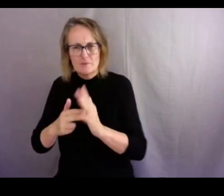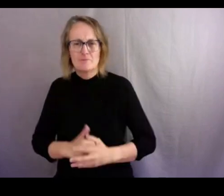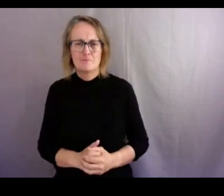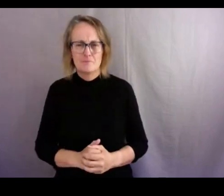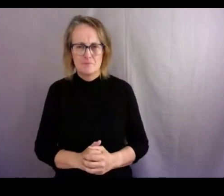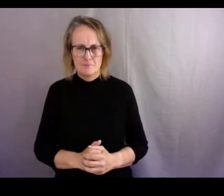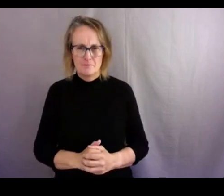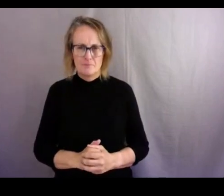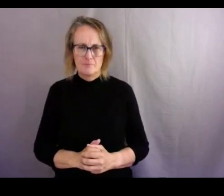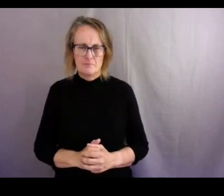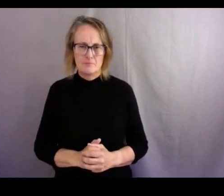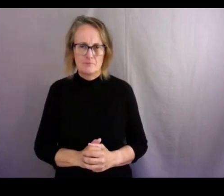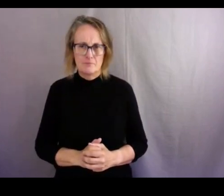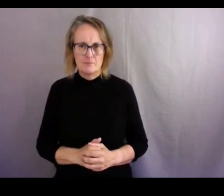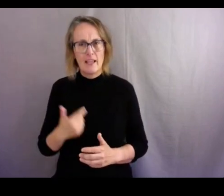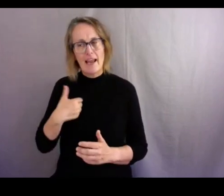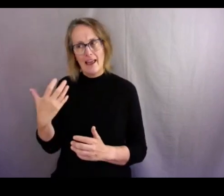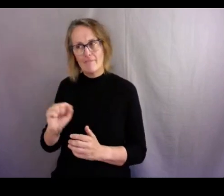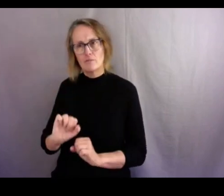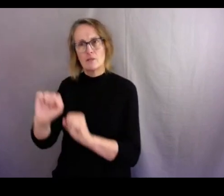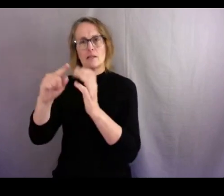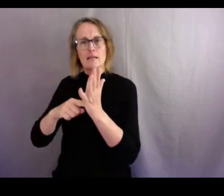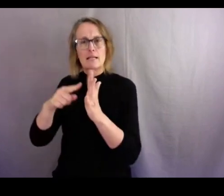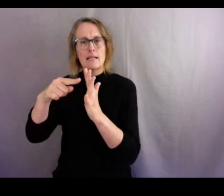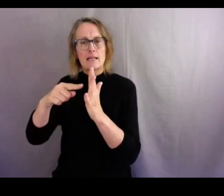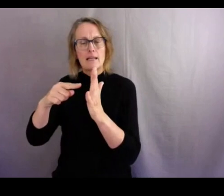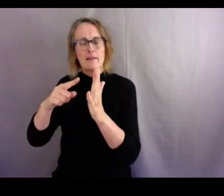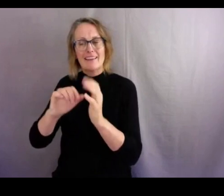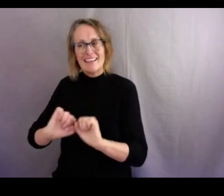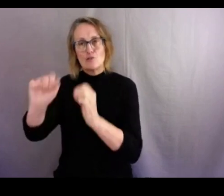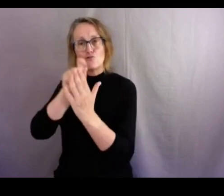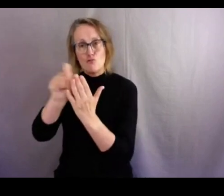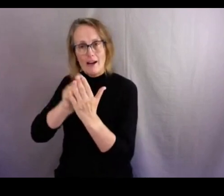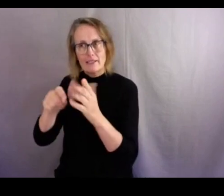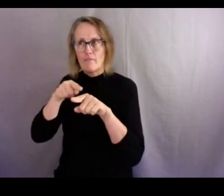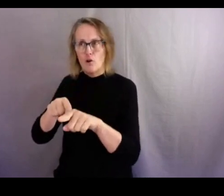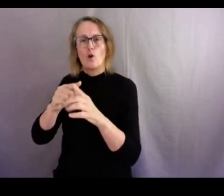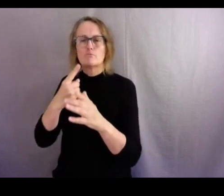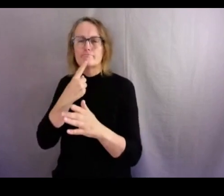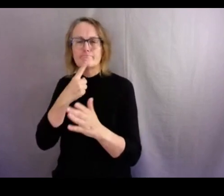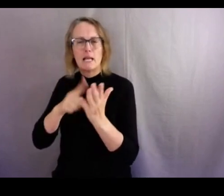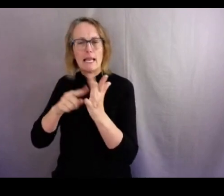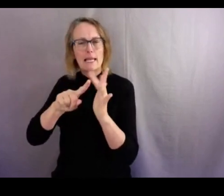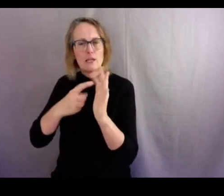in a literary tradition as much as in his own experience. On the contrary, Loti barely touches on this theme,